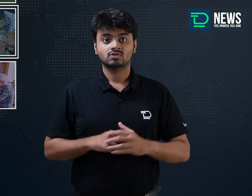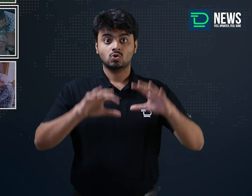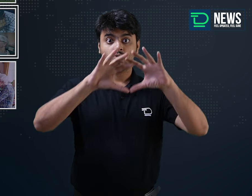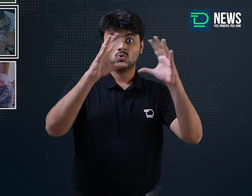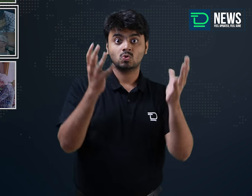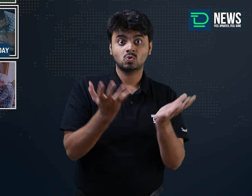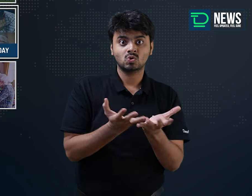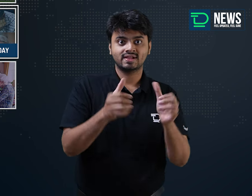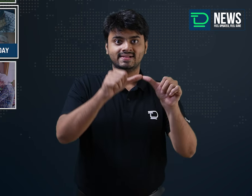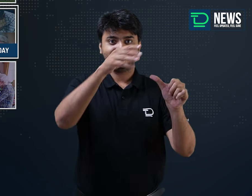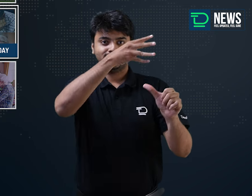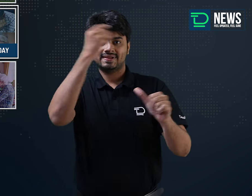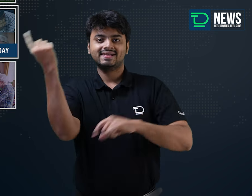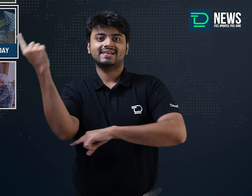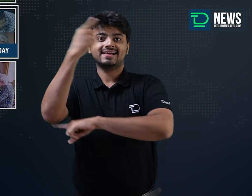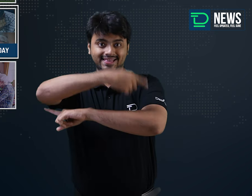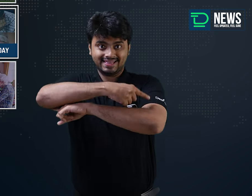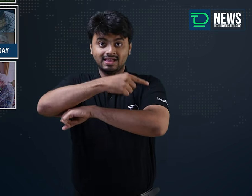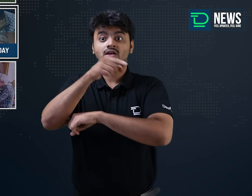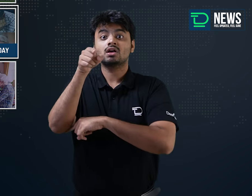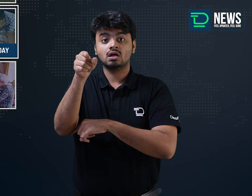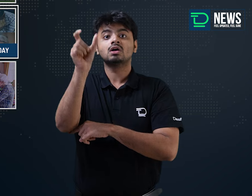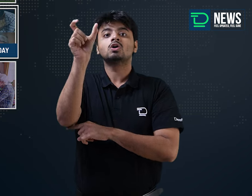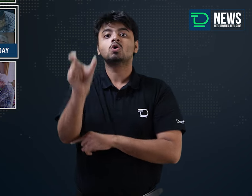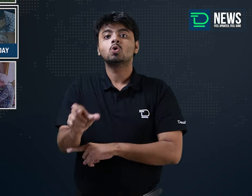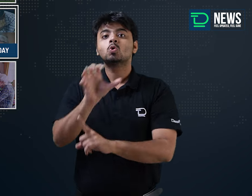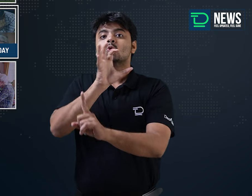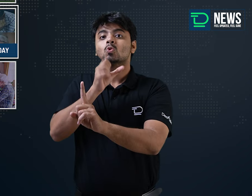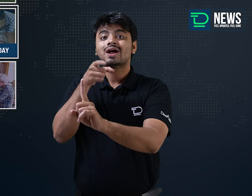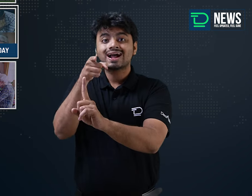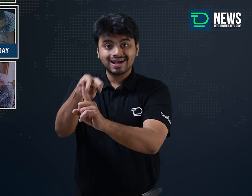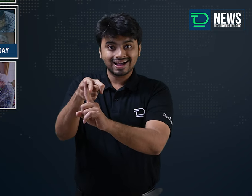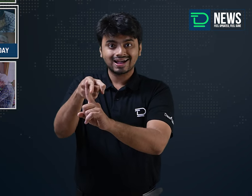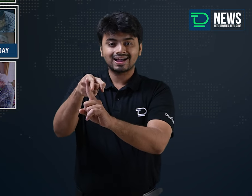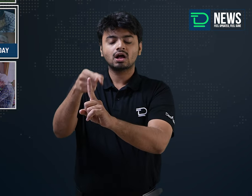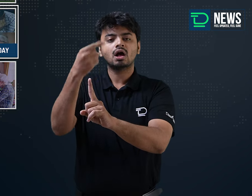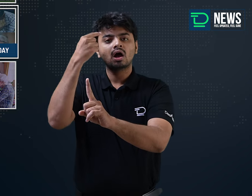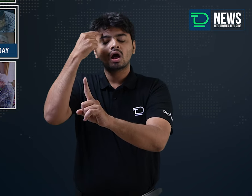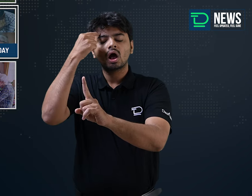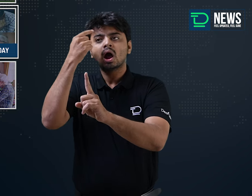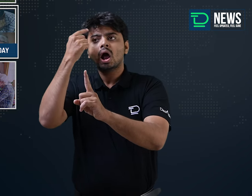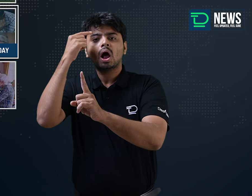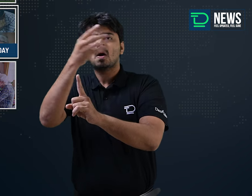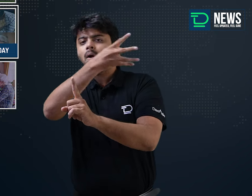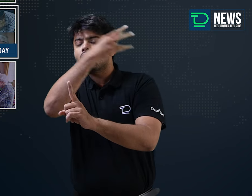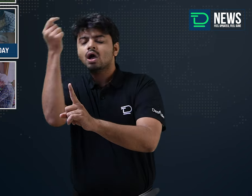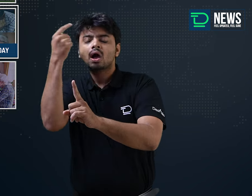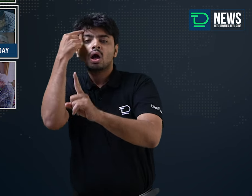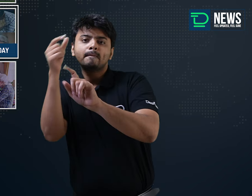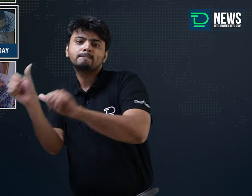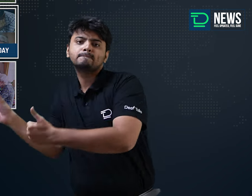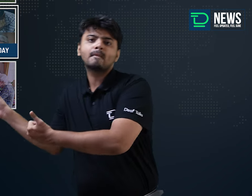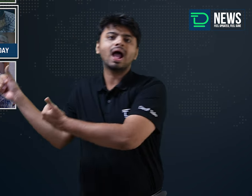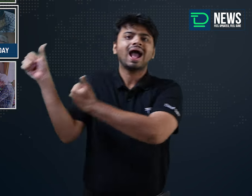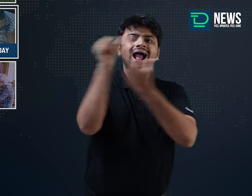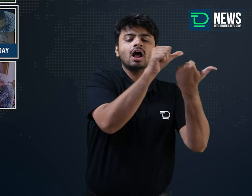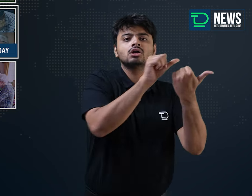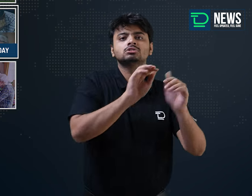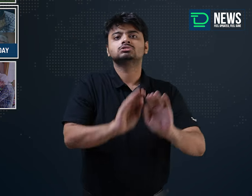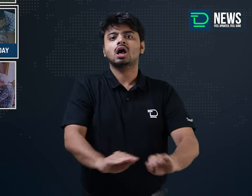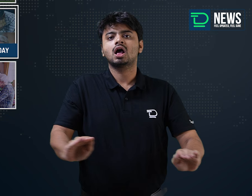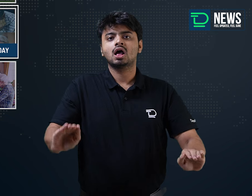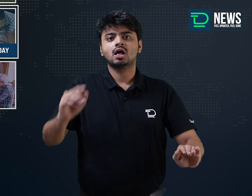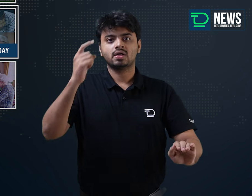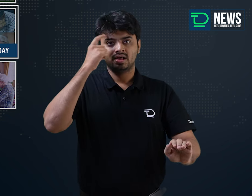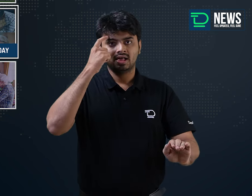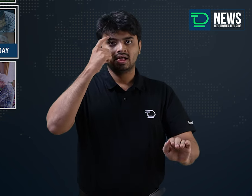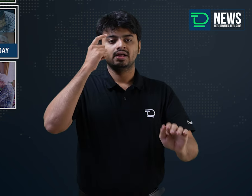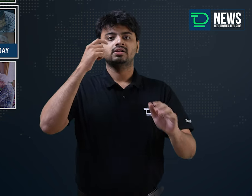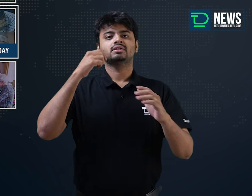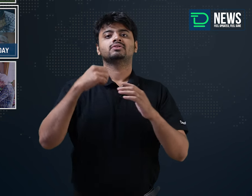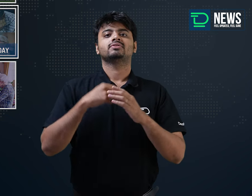2. World Alzheimer's Day: It Affects the Elderly person and turns them into Kindergarten